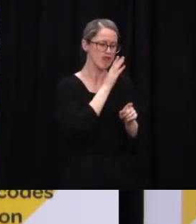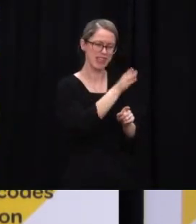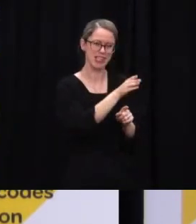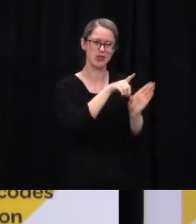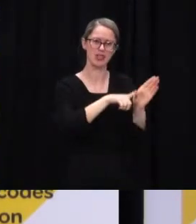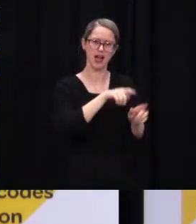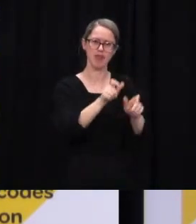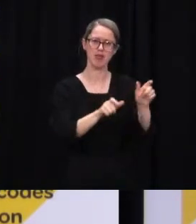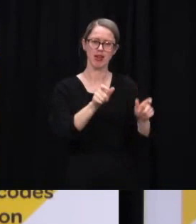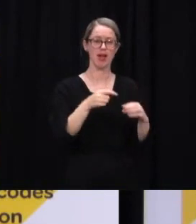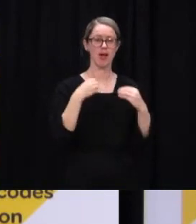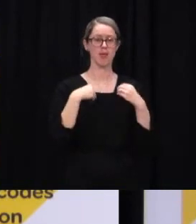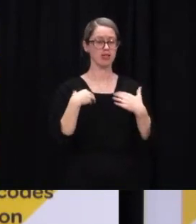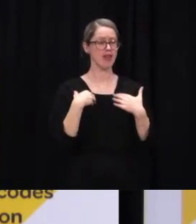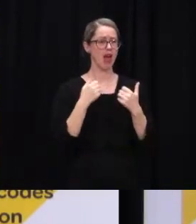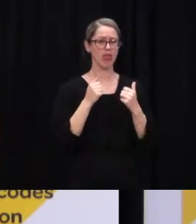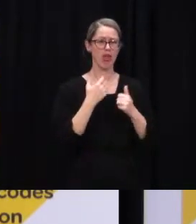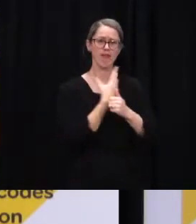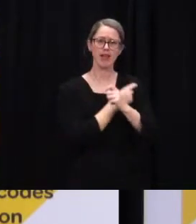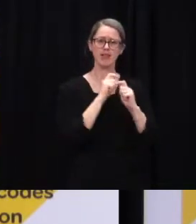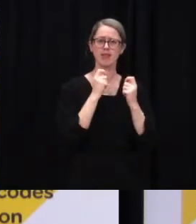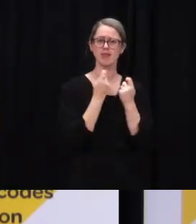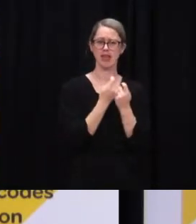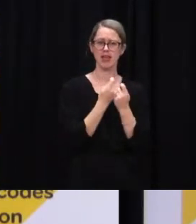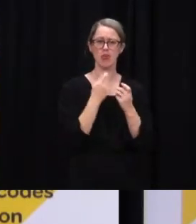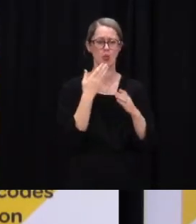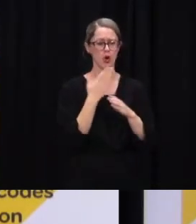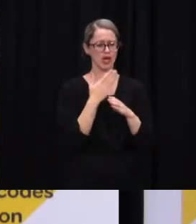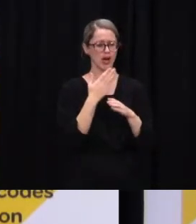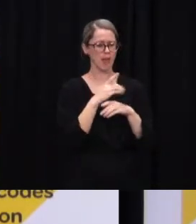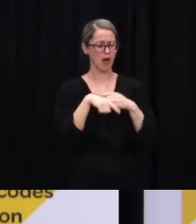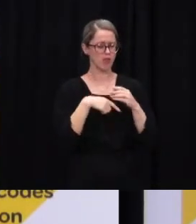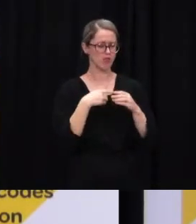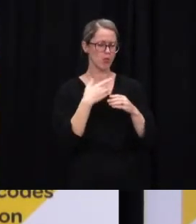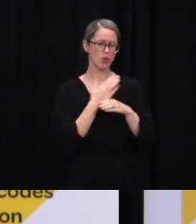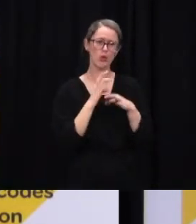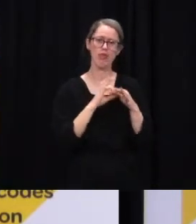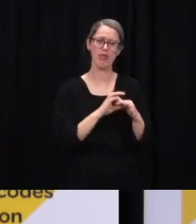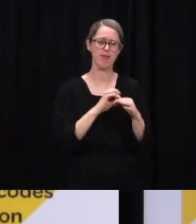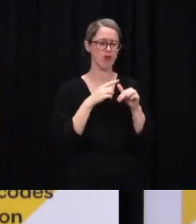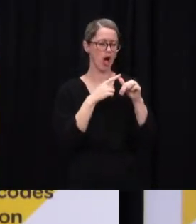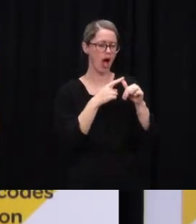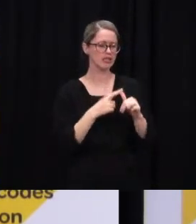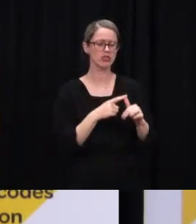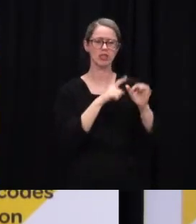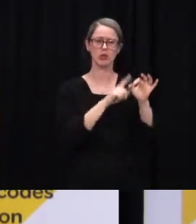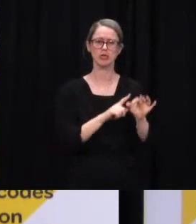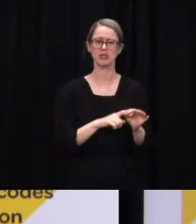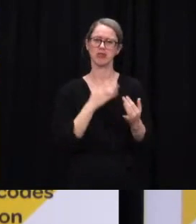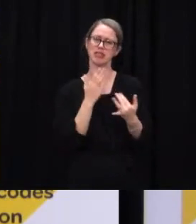talking to parents about the importance of vaccinations but we are are talking to our young people as well so the Ministry